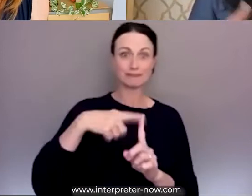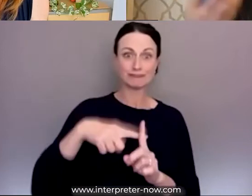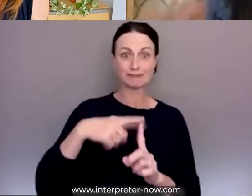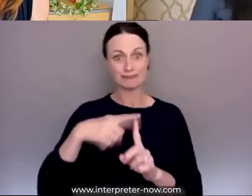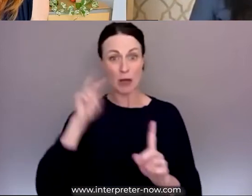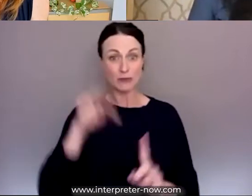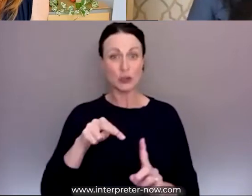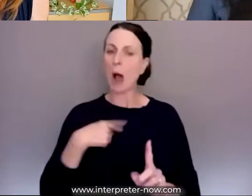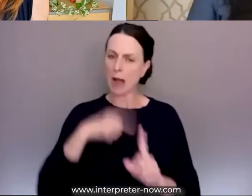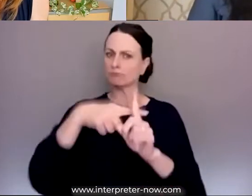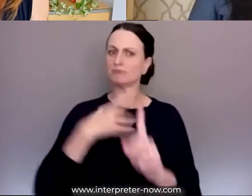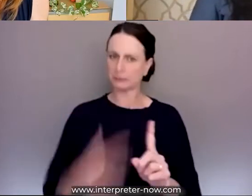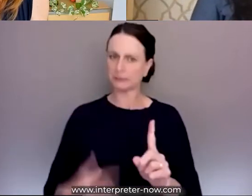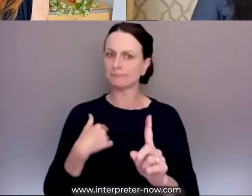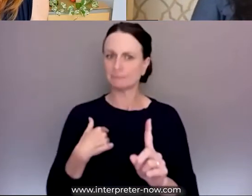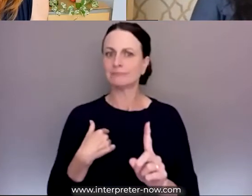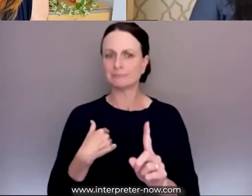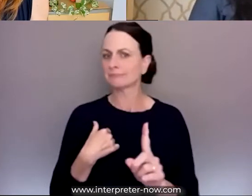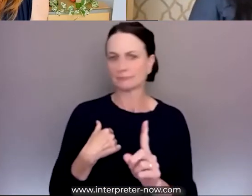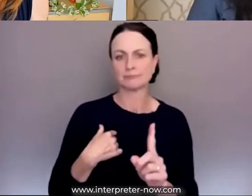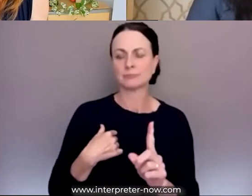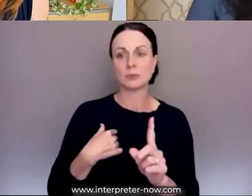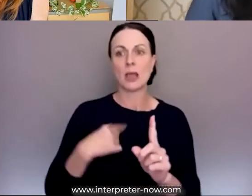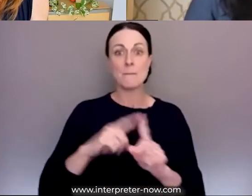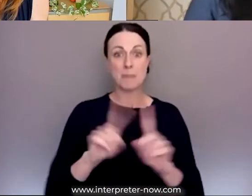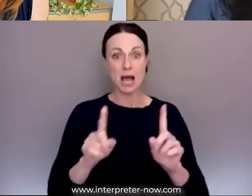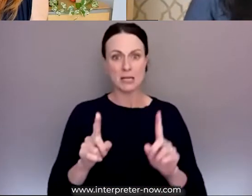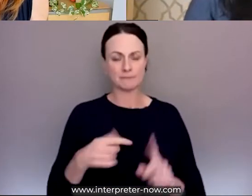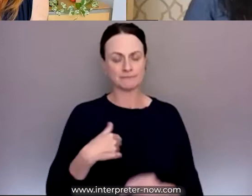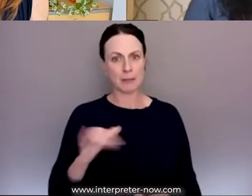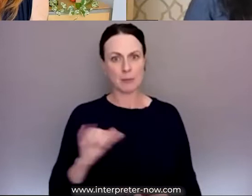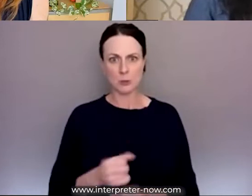I am an optimist. I am. But I'm a determined optimist. I don't think I'm naive.